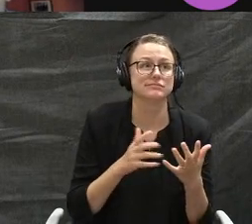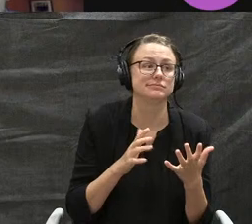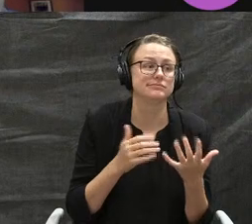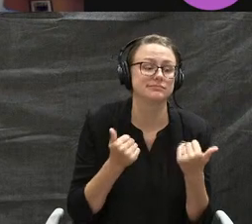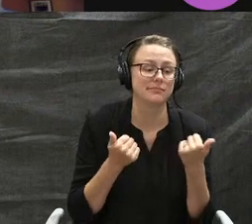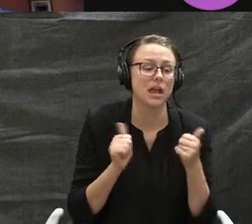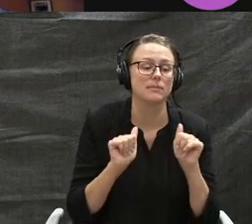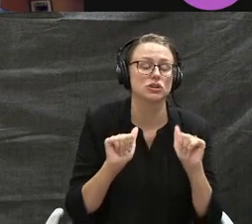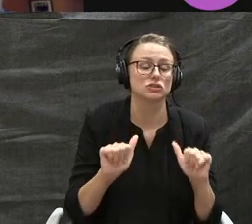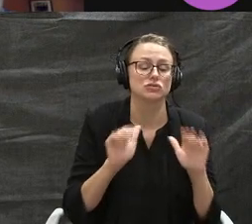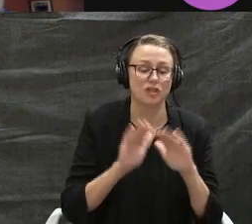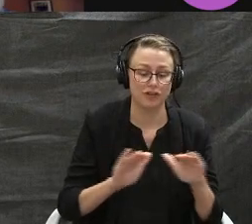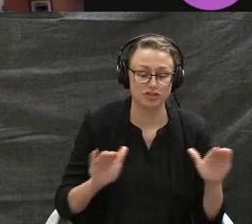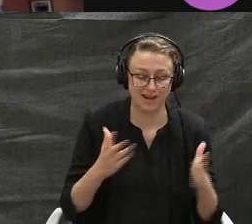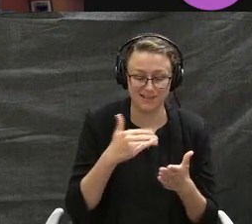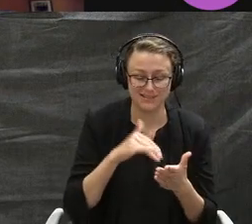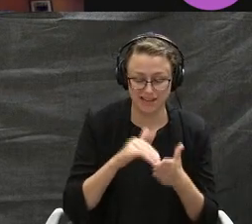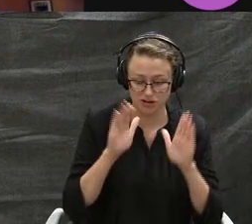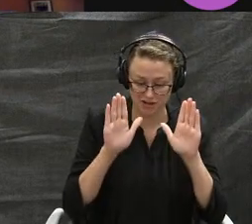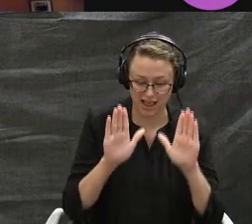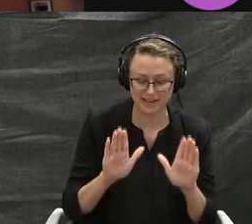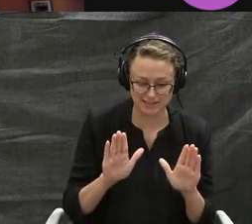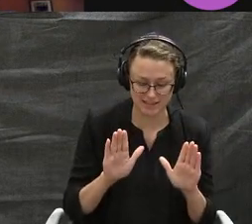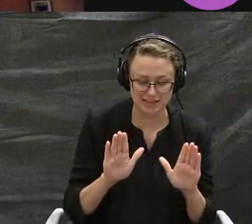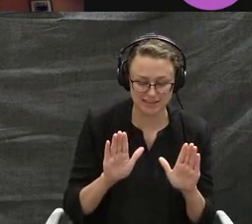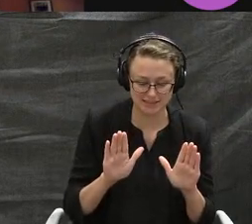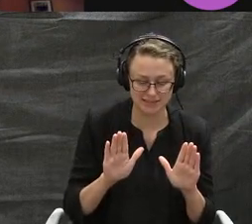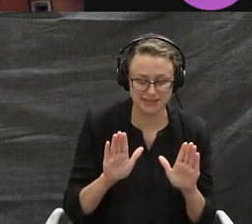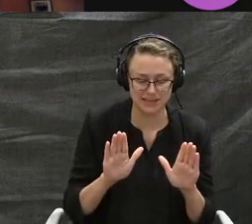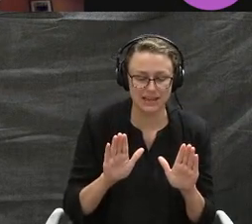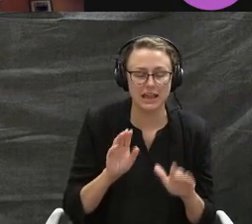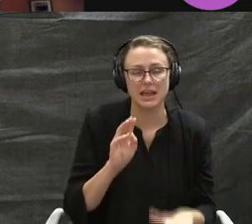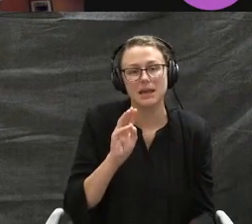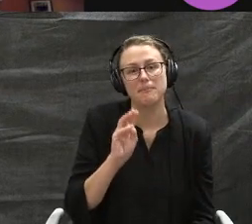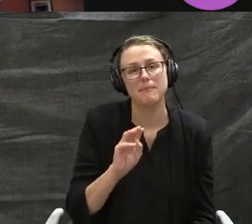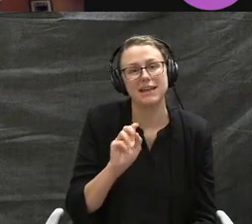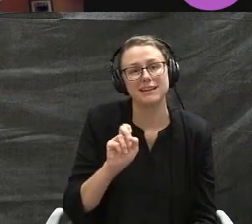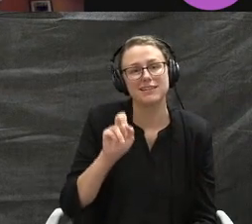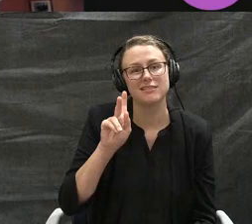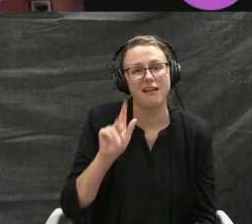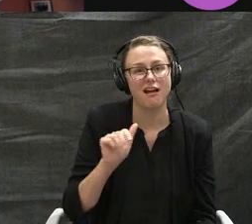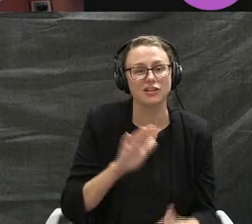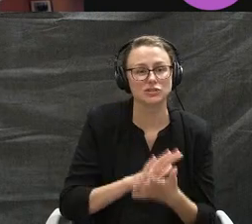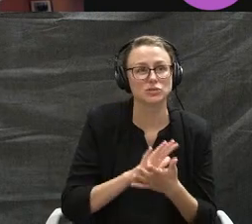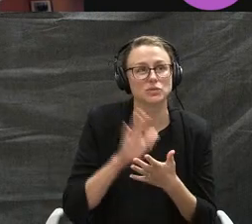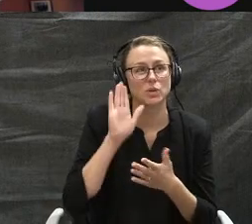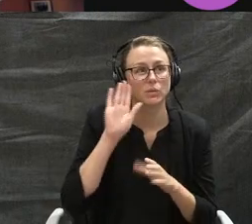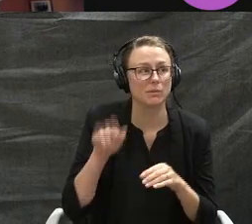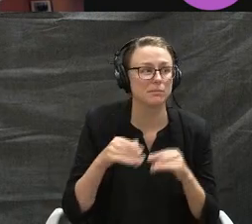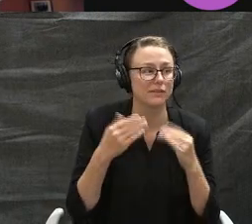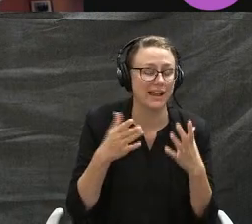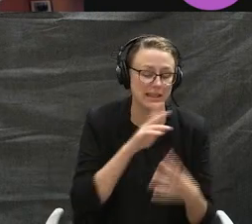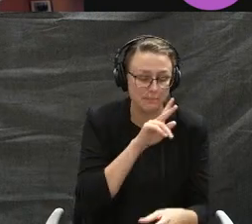child centered, excellent minute Tonka schools will expand the implementation of personalized learning for students and